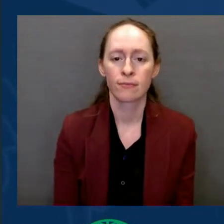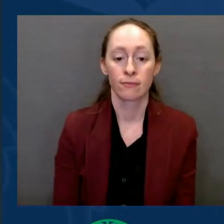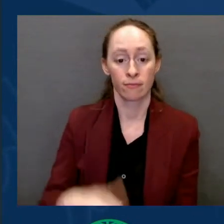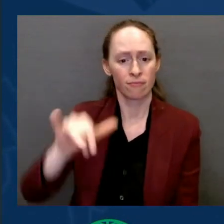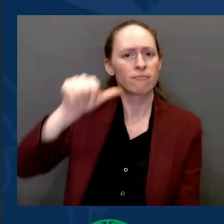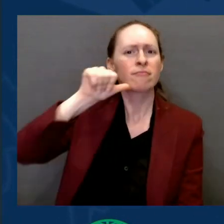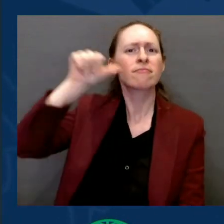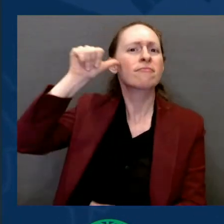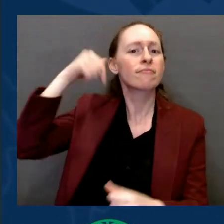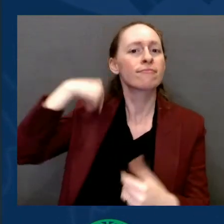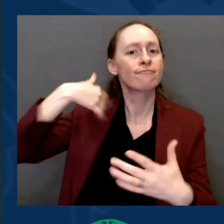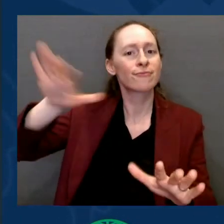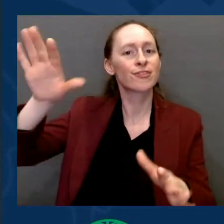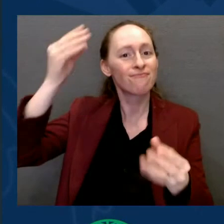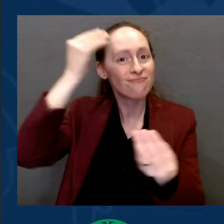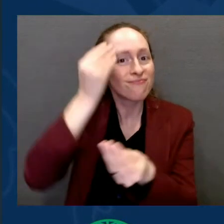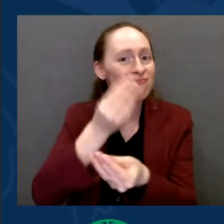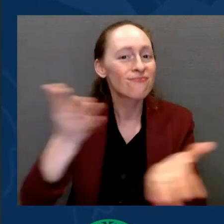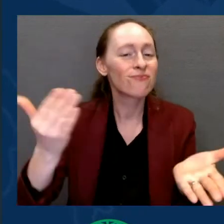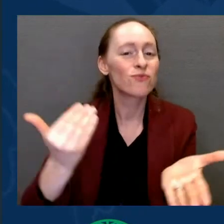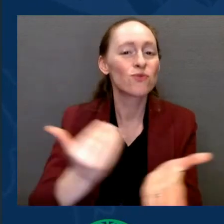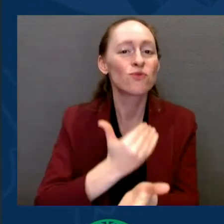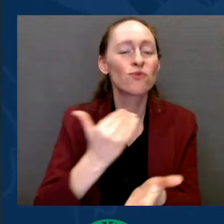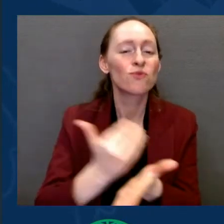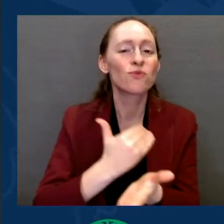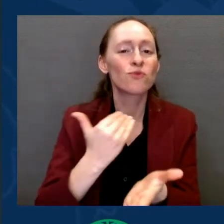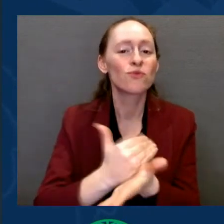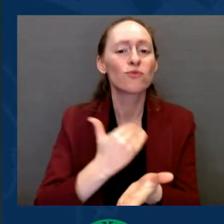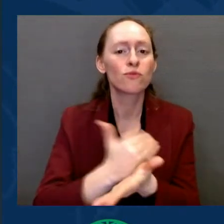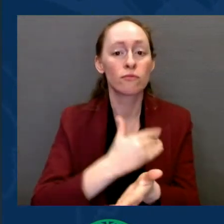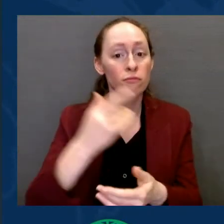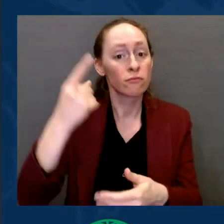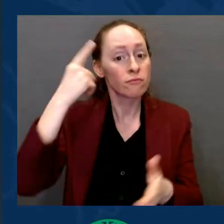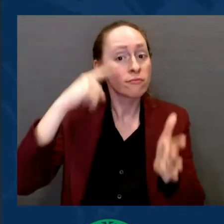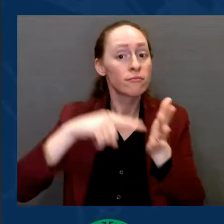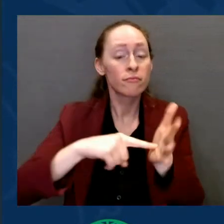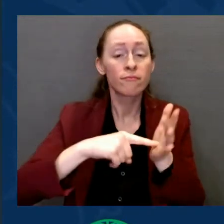and easily from farmers to markets, from markets to families who need it.